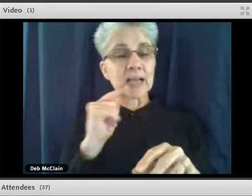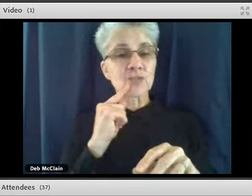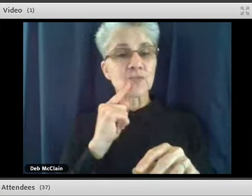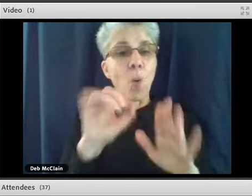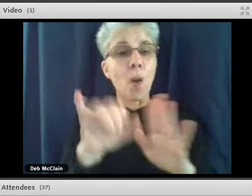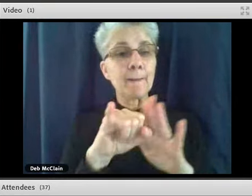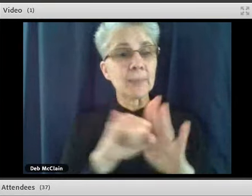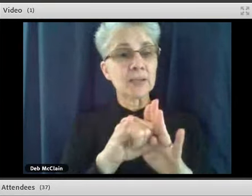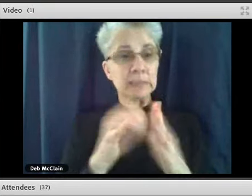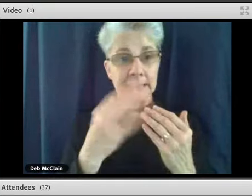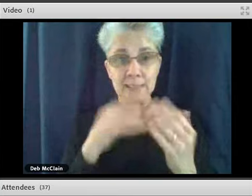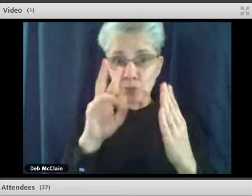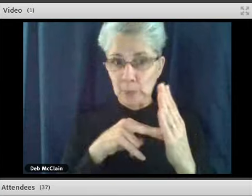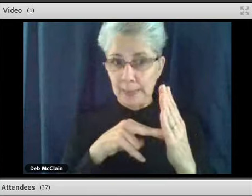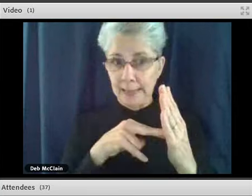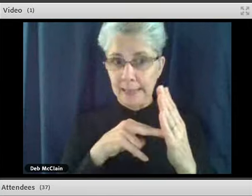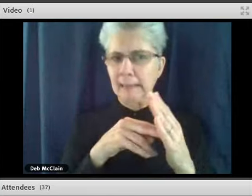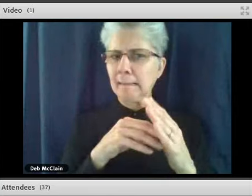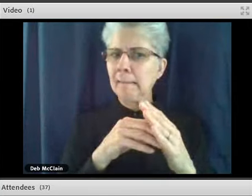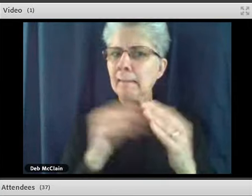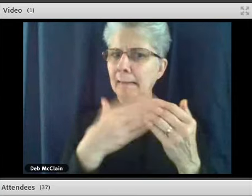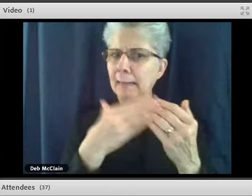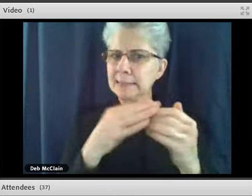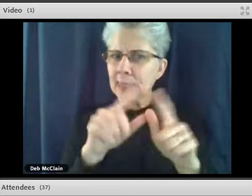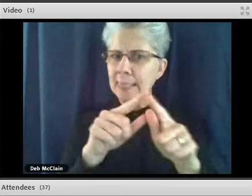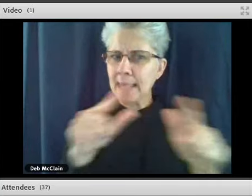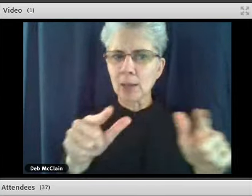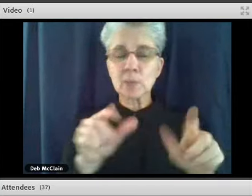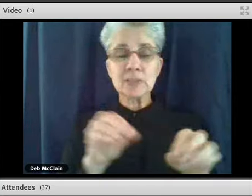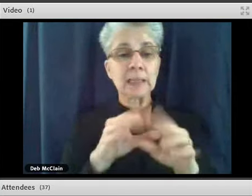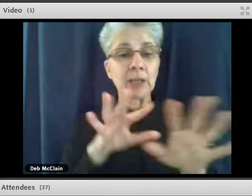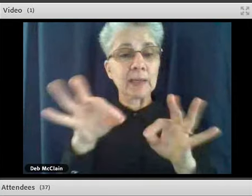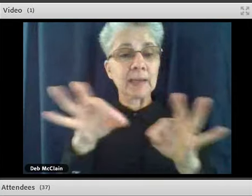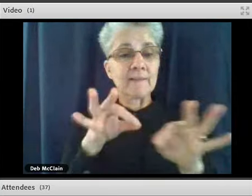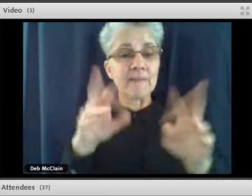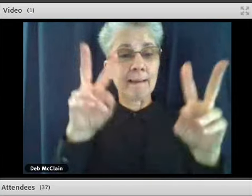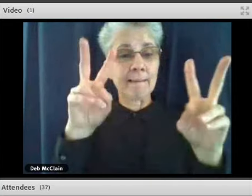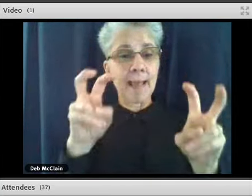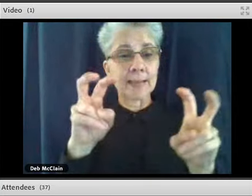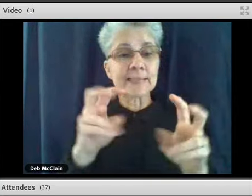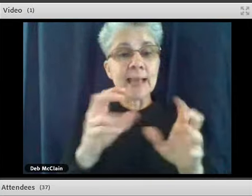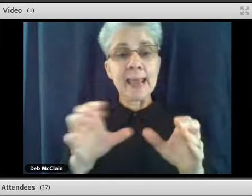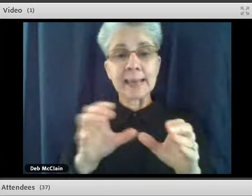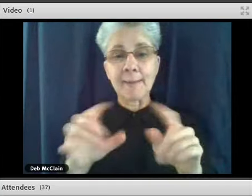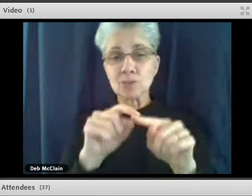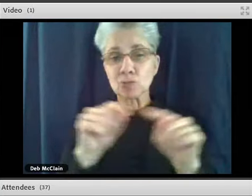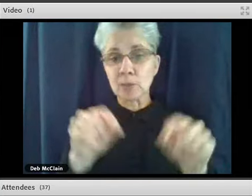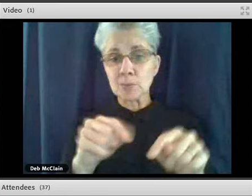alternate text for images? Is it easy to read, and in plain language? Do you have clearly defined headings?